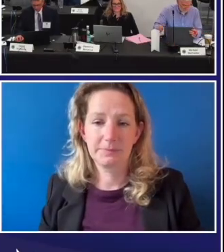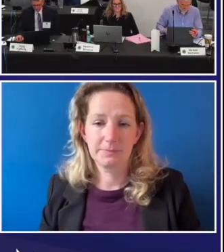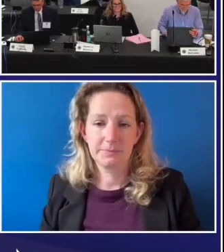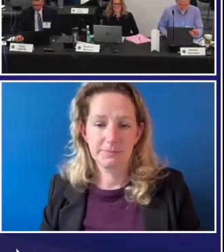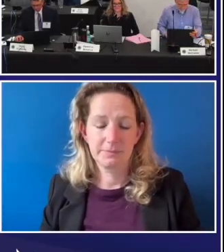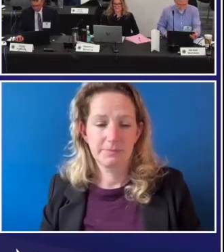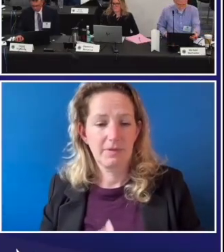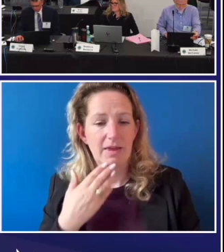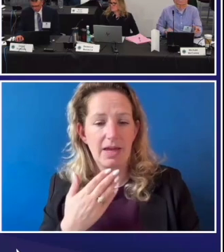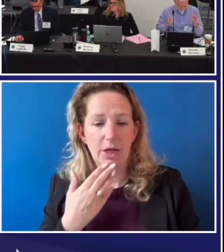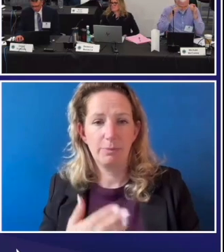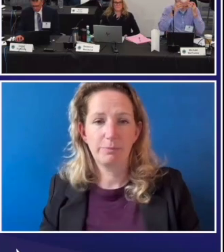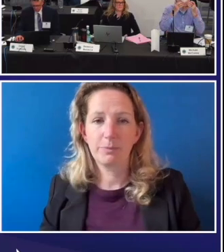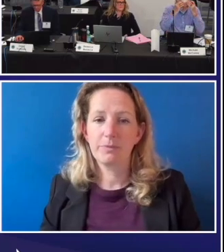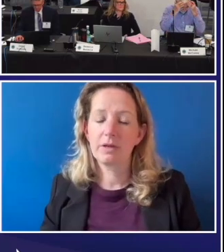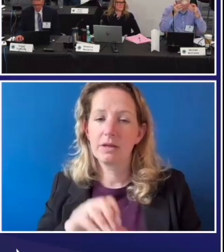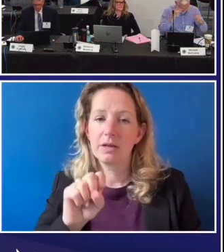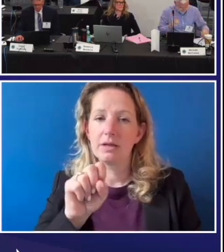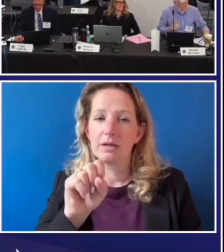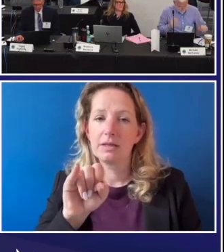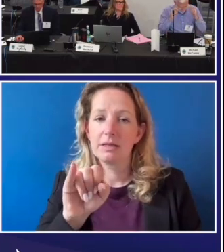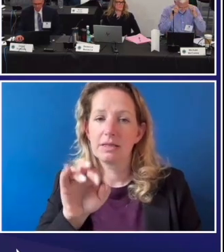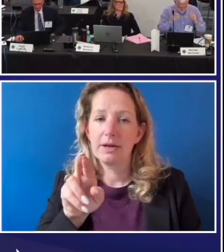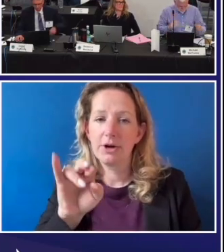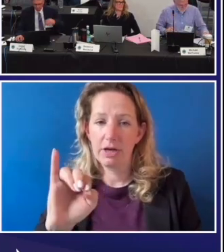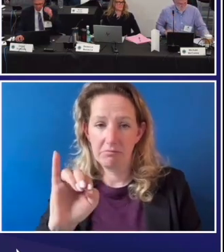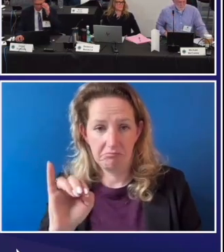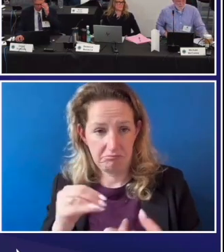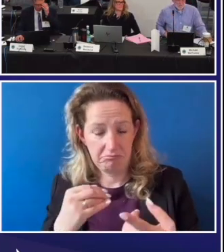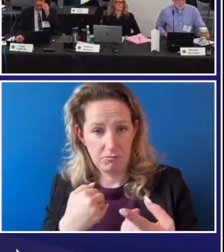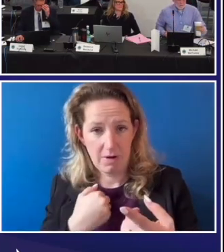Thank you, Michael. Siri, did you have something on this one before I scroll forward to the students in Magnus?